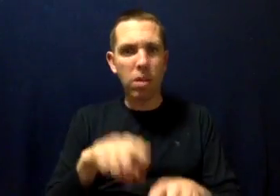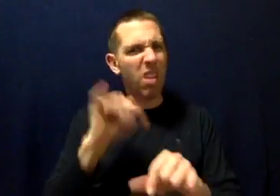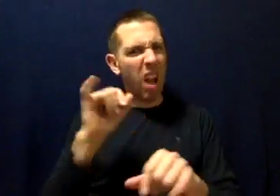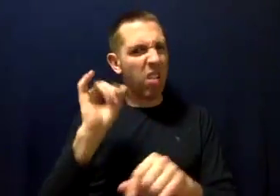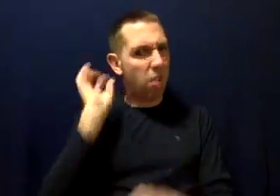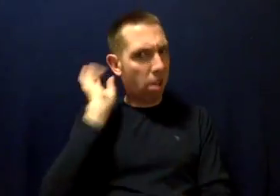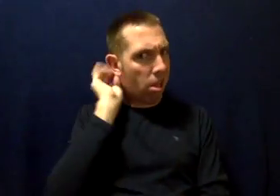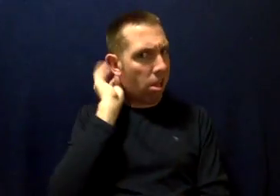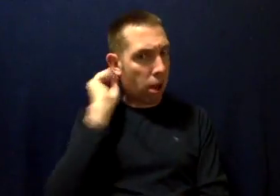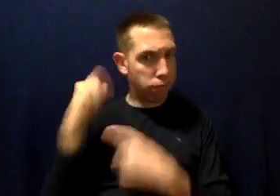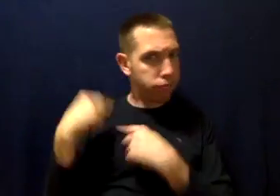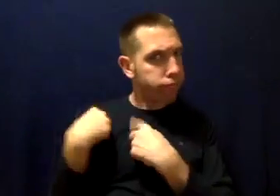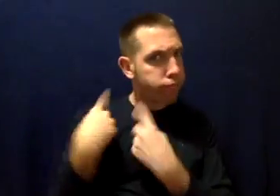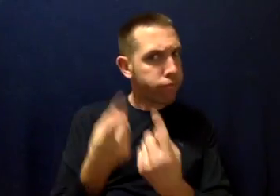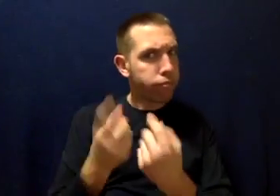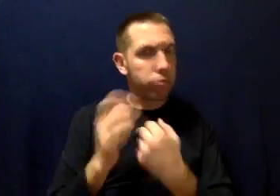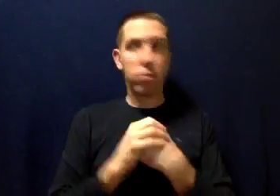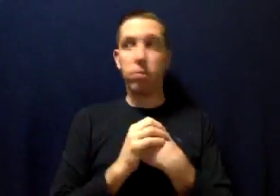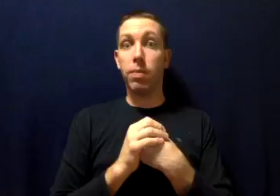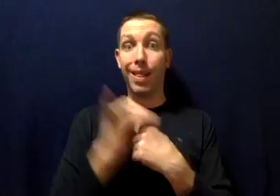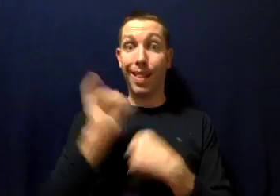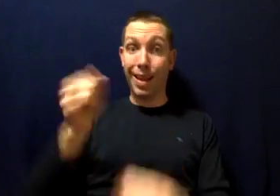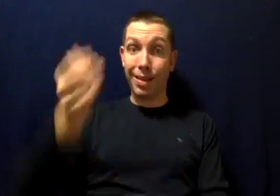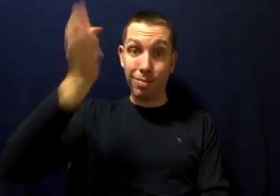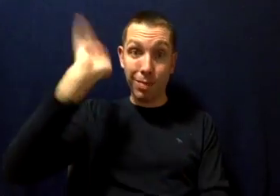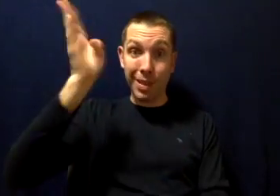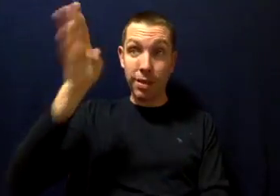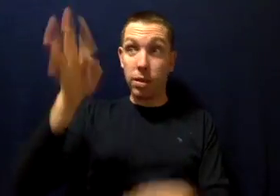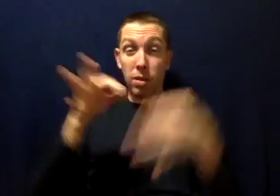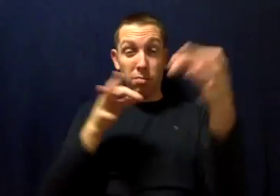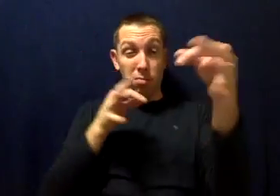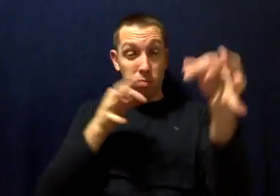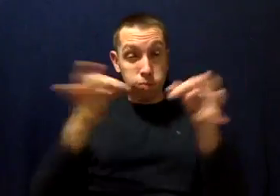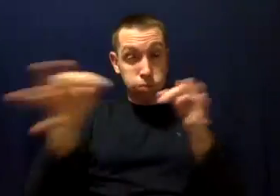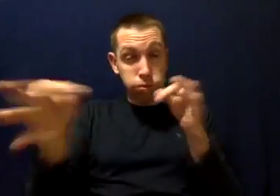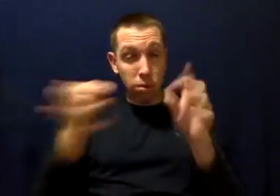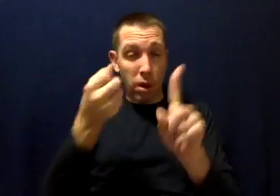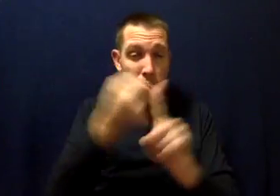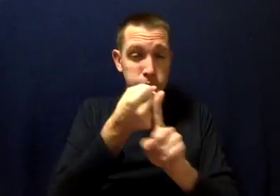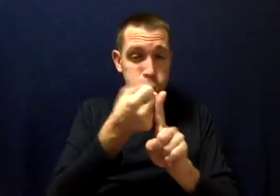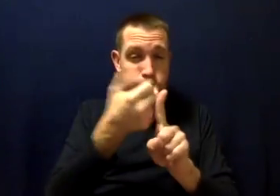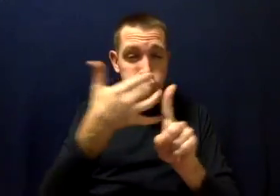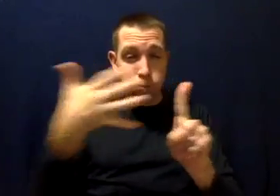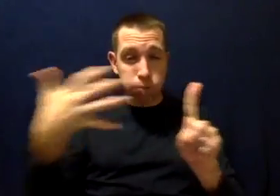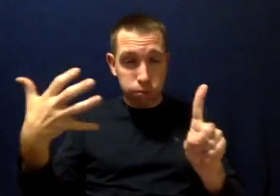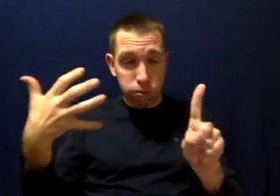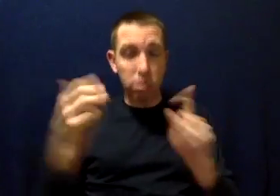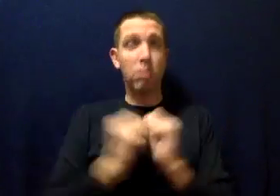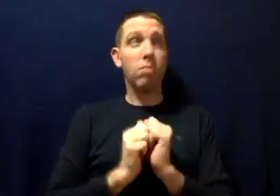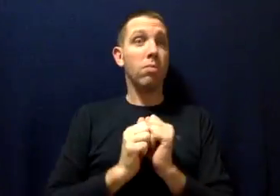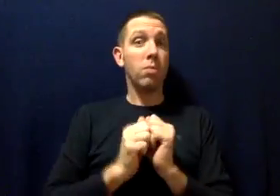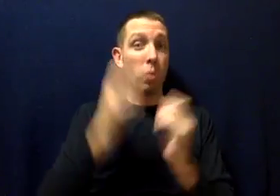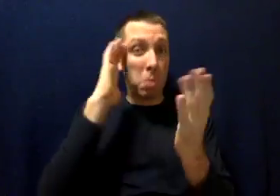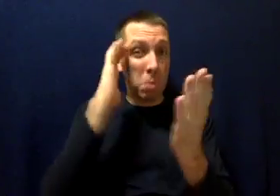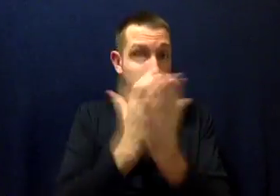I was ready for more of the same. Well, these presenters were incredible. They explained everything in such beautiful detail,